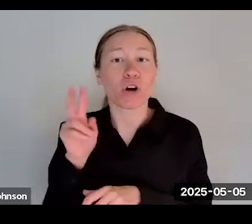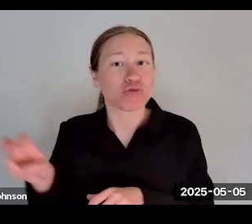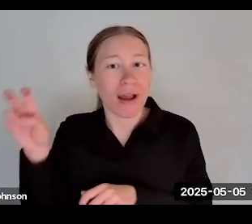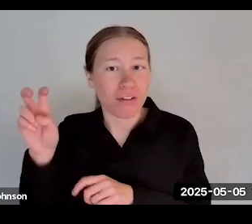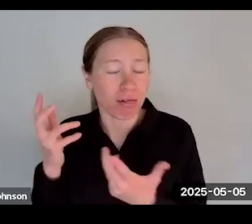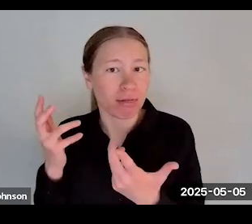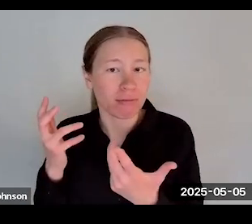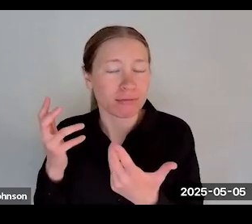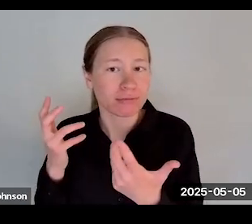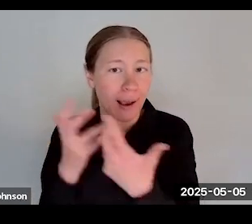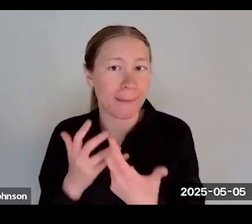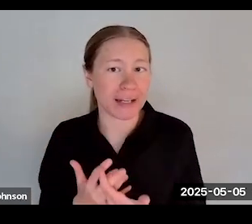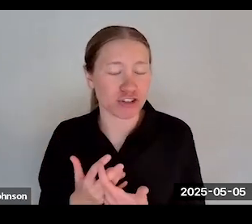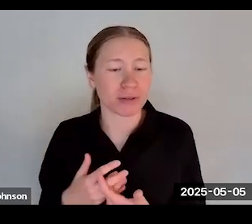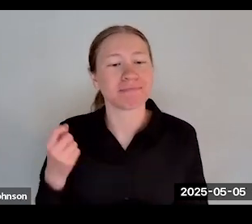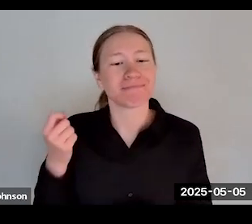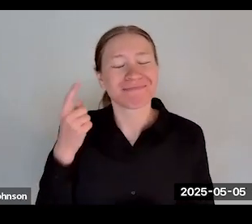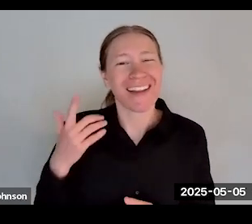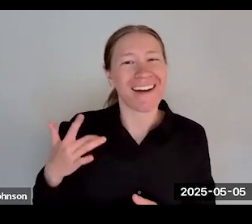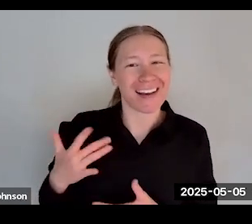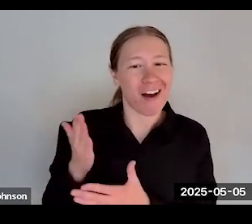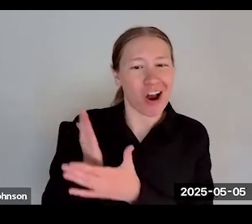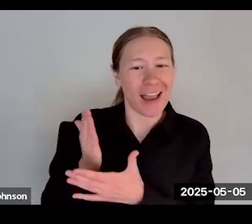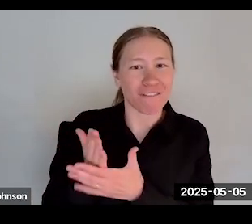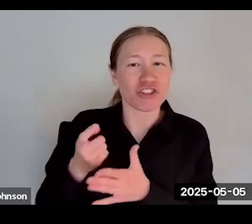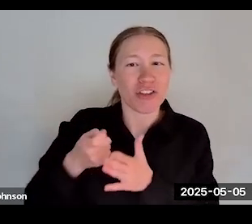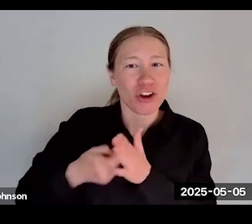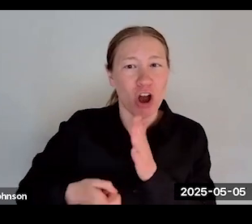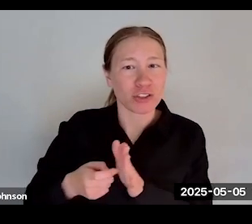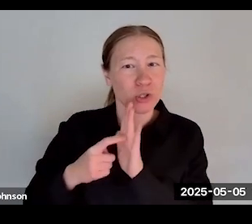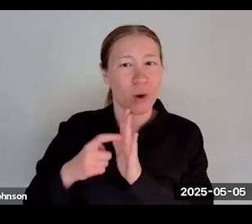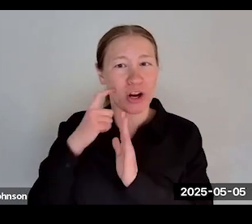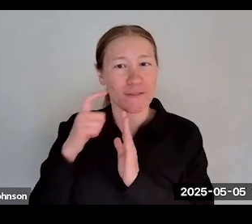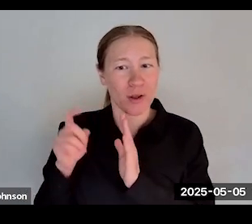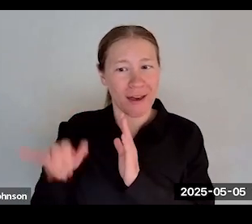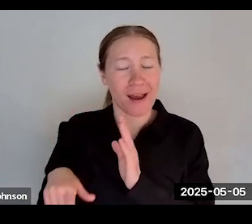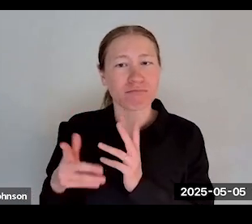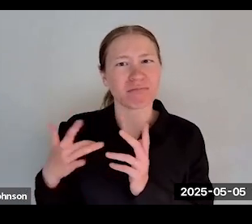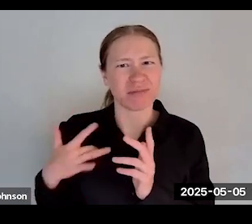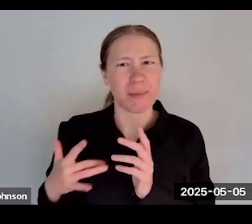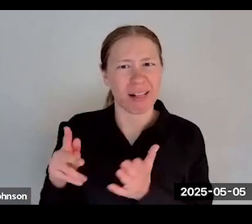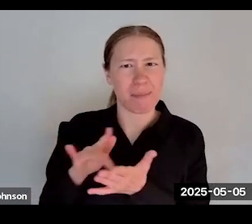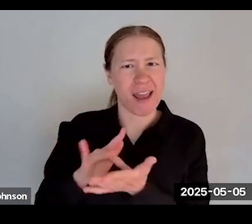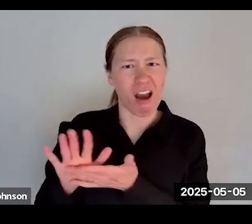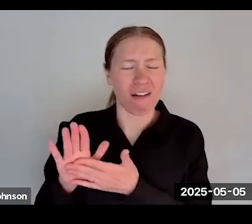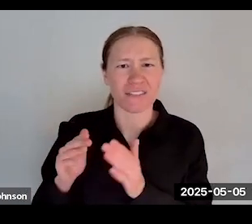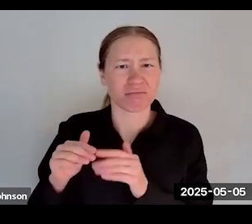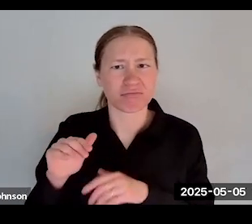And on average, the cost affiliated with accommodations is offset pretty quickly, usually within 6 to 10 months,